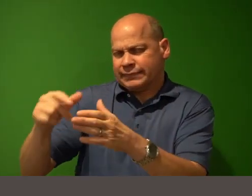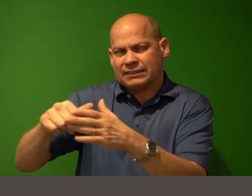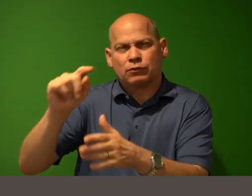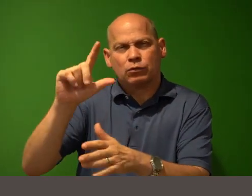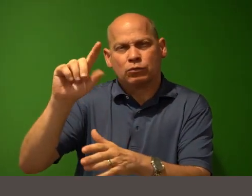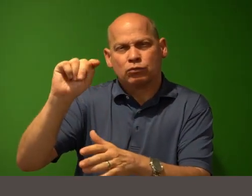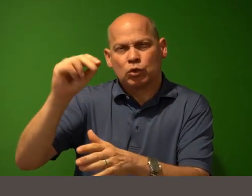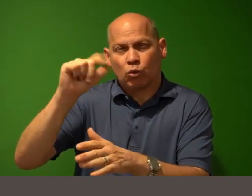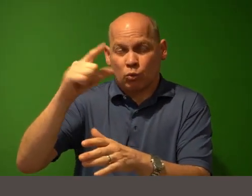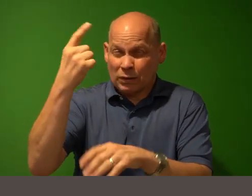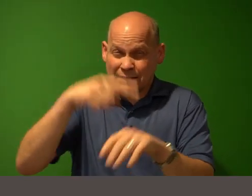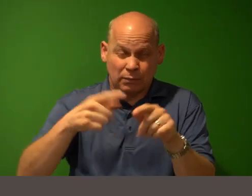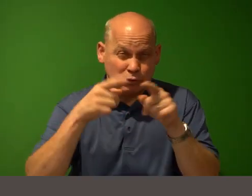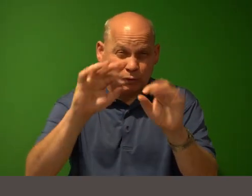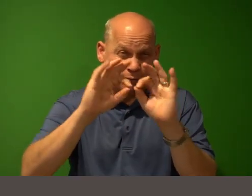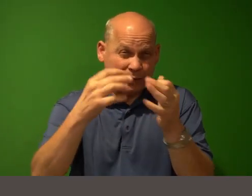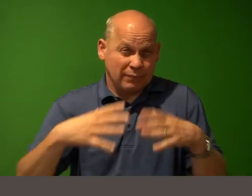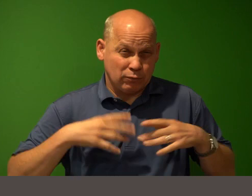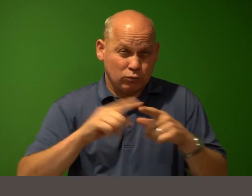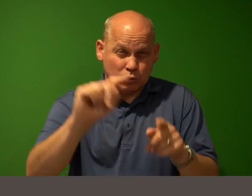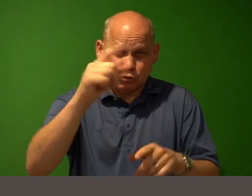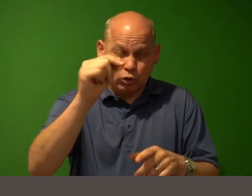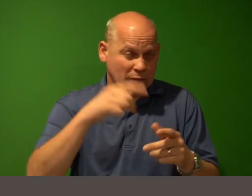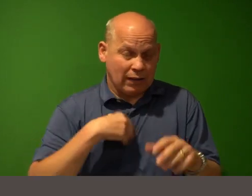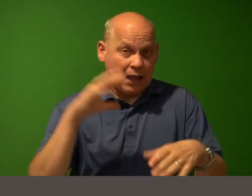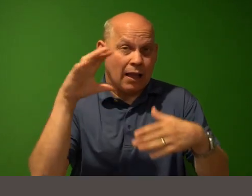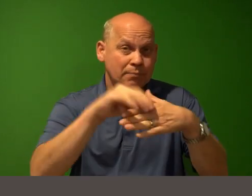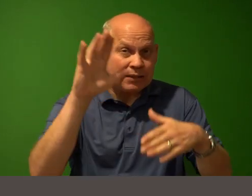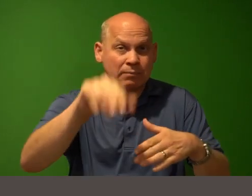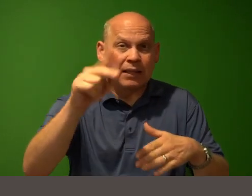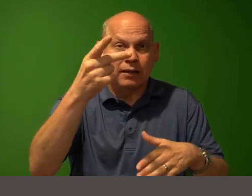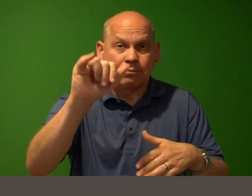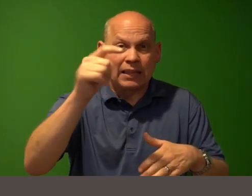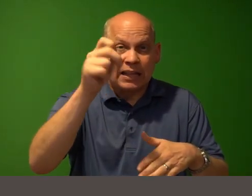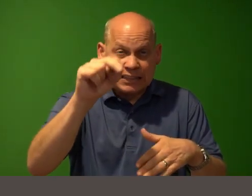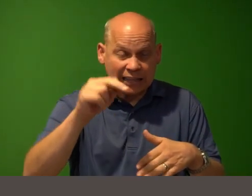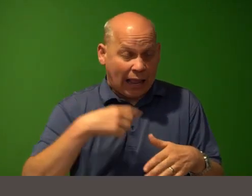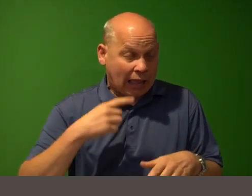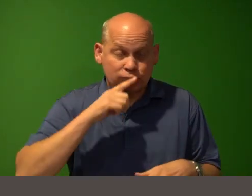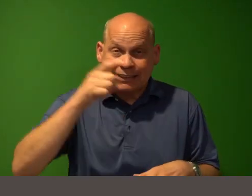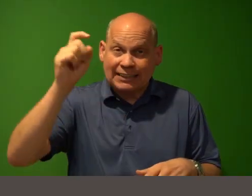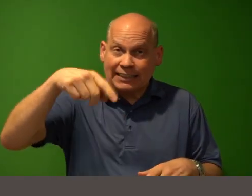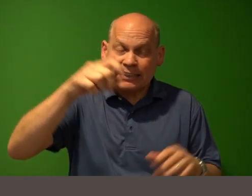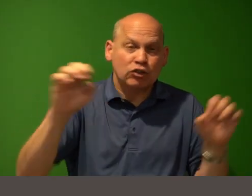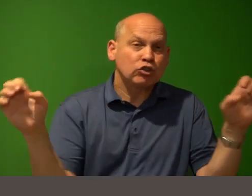vacation to Togo, I was bitten by a Python and I was in need of an emergency blood transfusion.